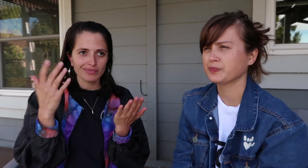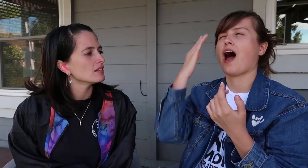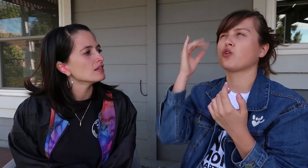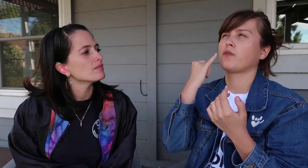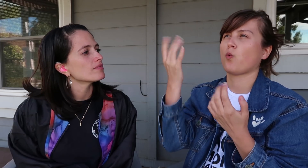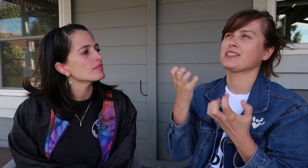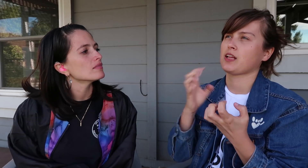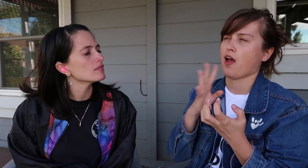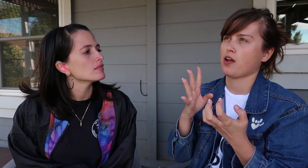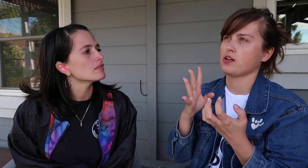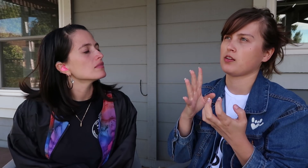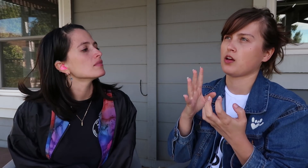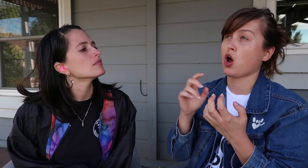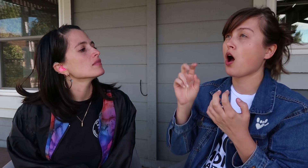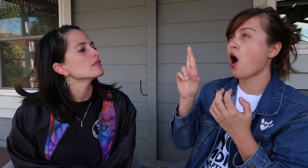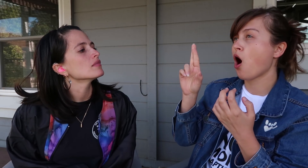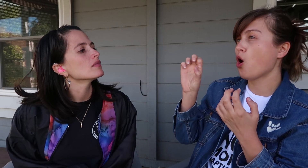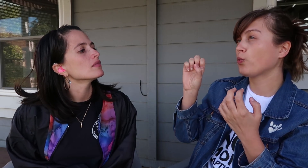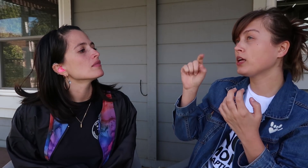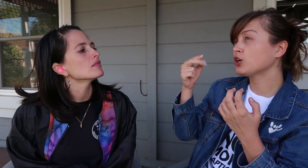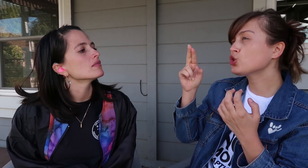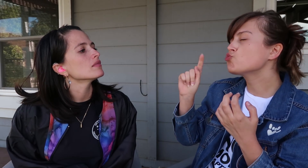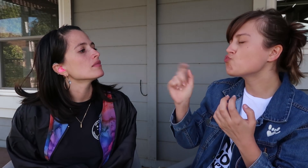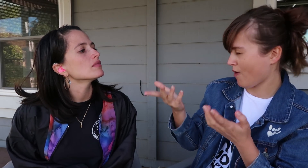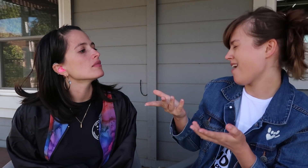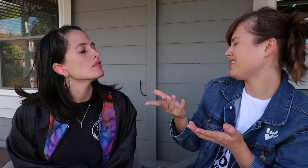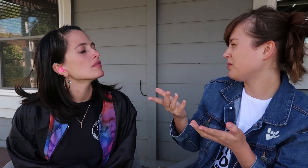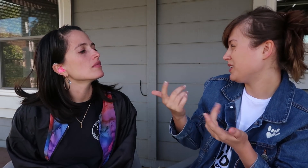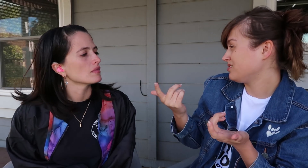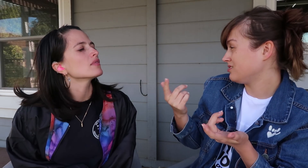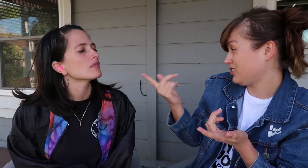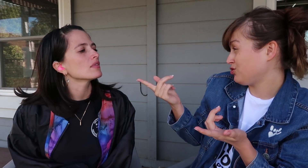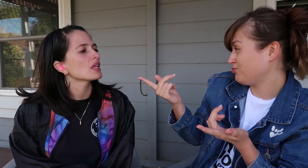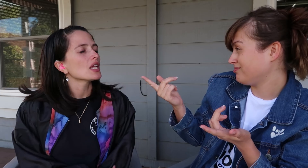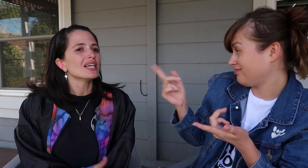I don't know if I want to say "regret", but do you regret being mainstreamed?